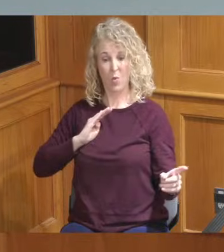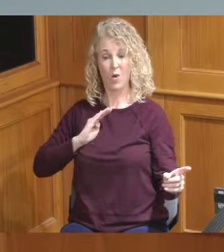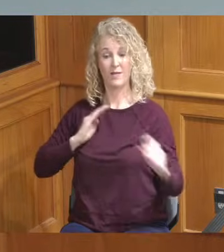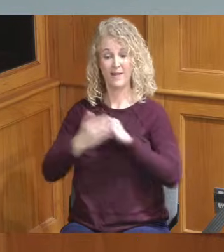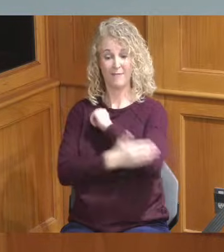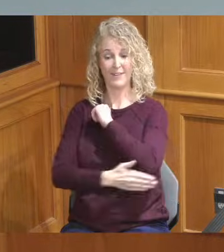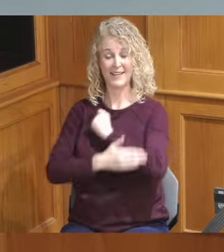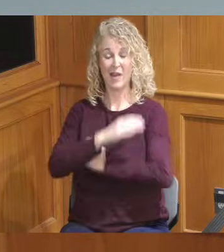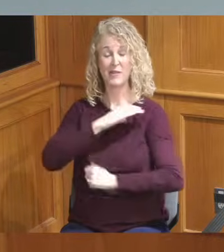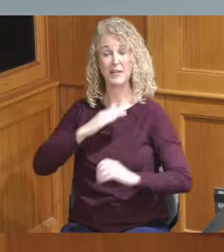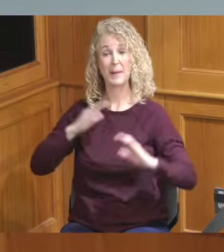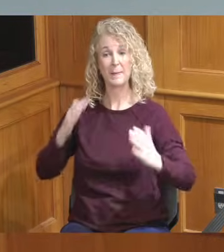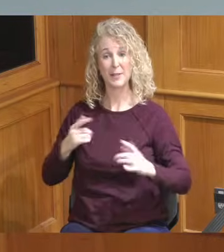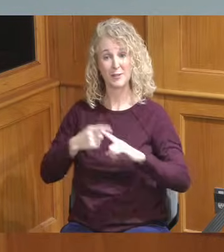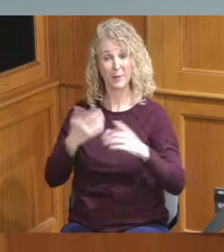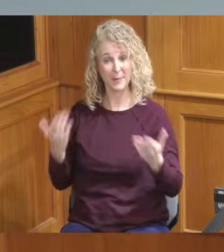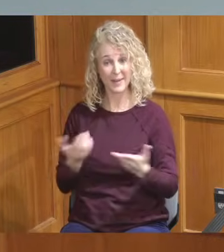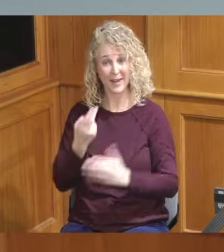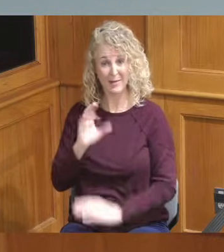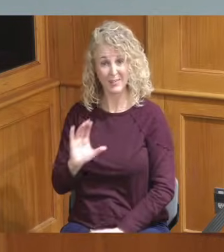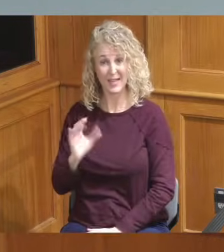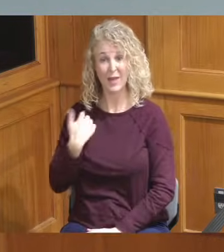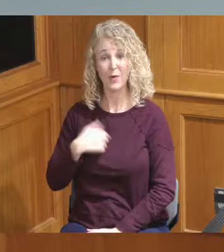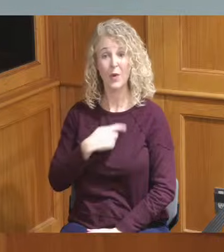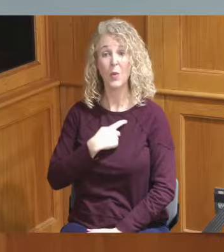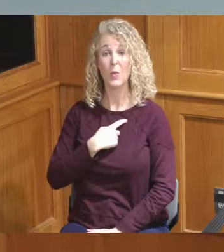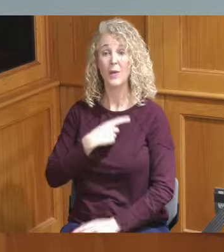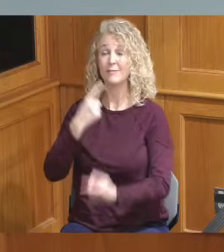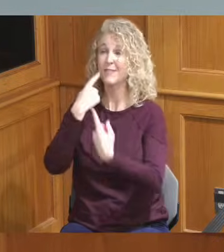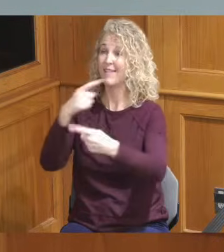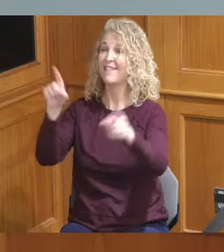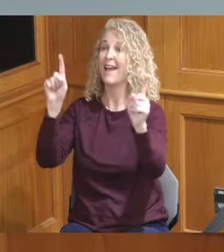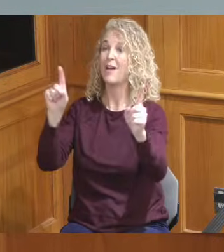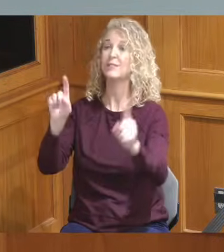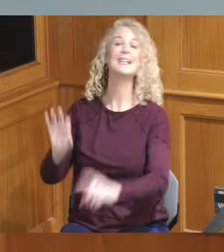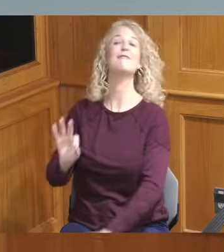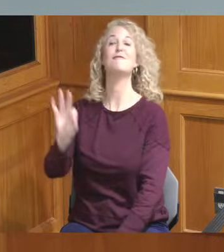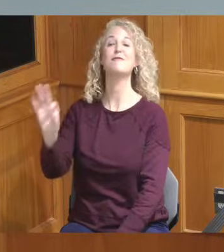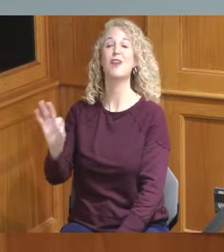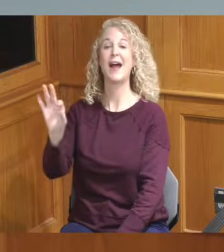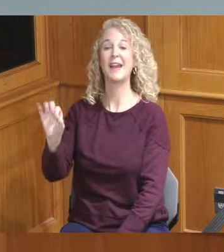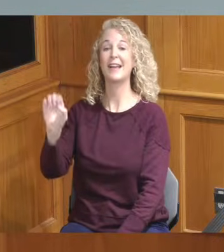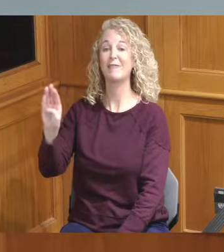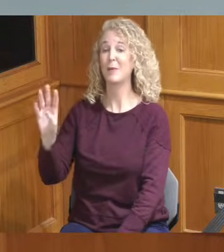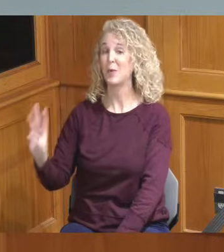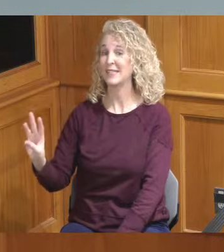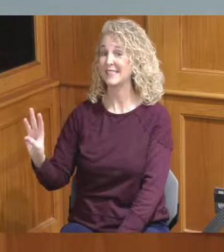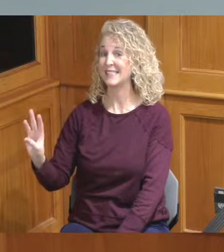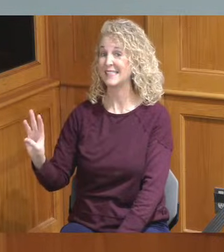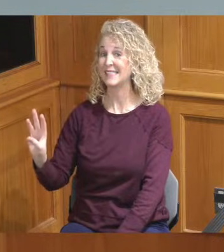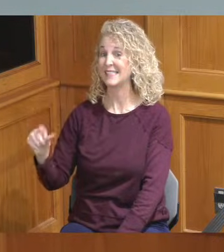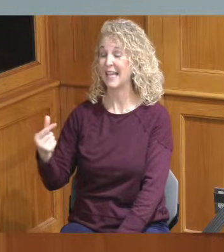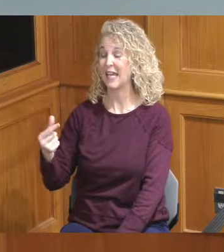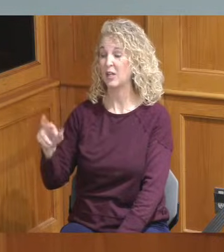of Hamilton County, Ohio, does hereby proclaim Friday, February the 6 as Gregory D.